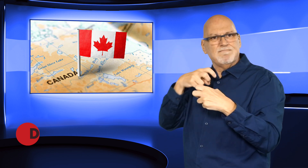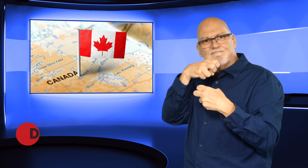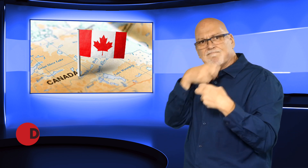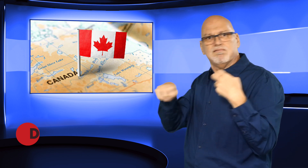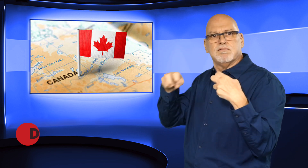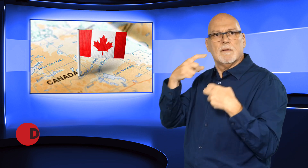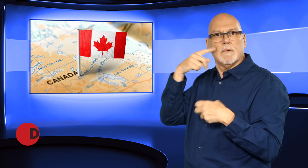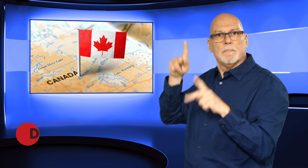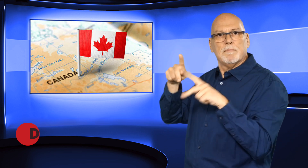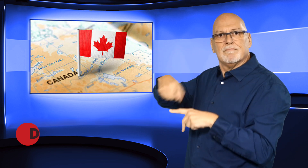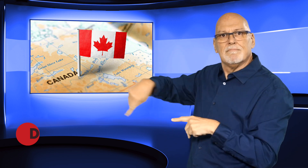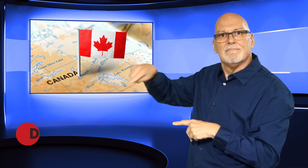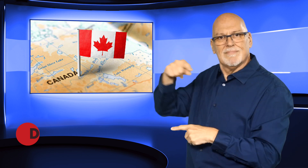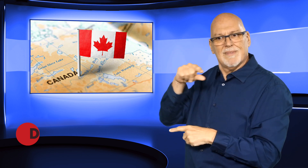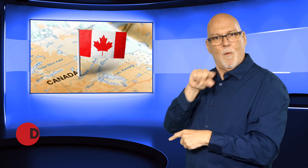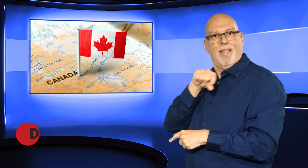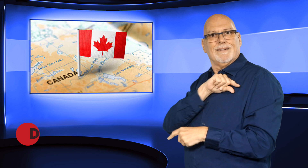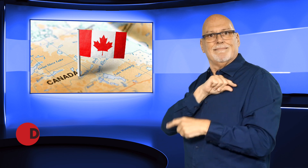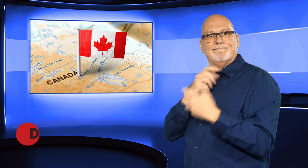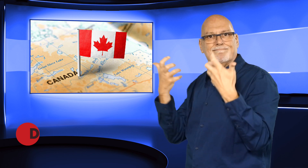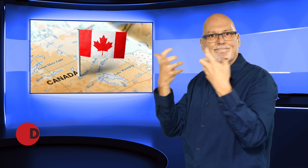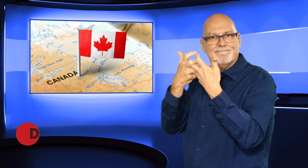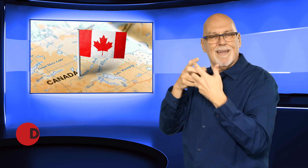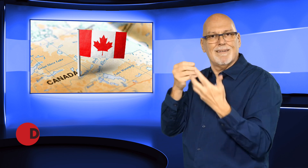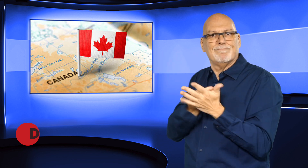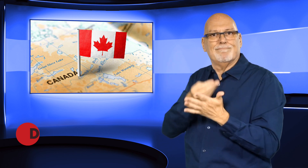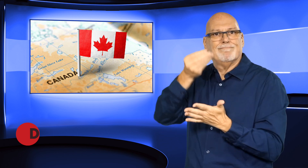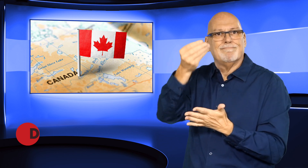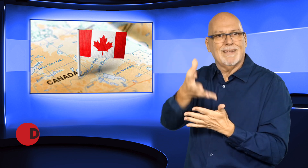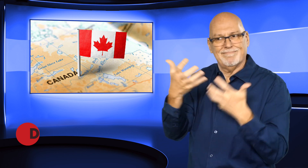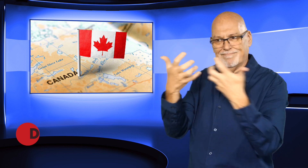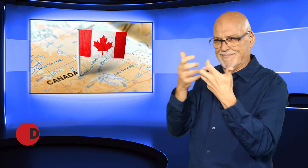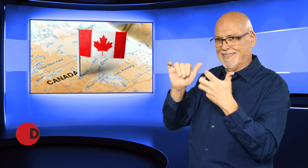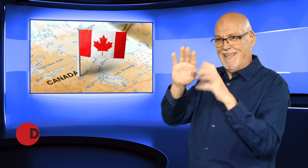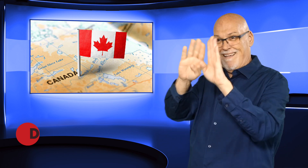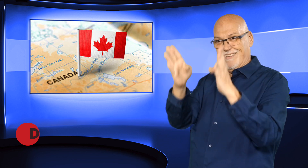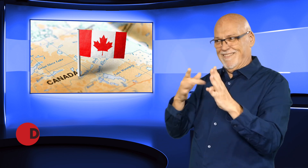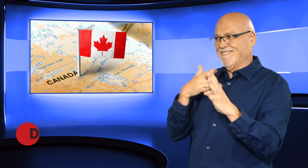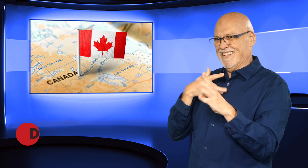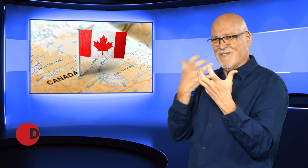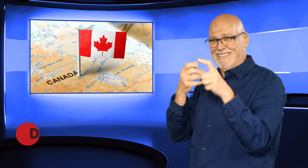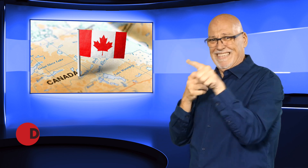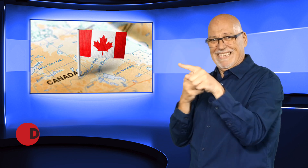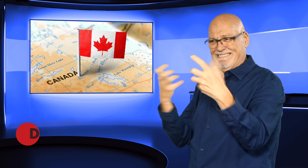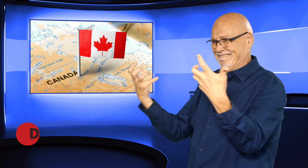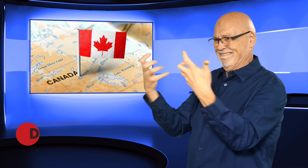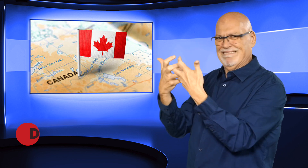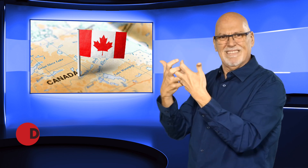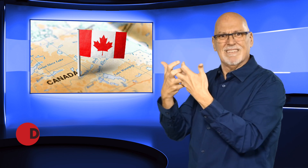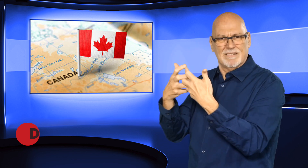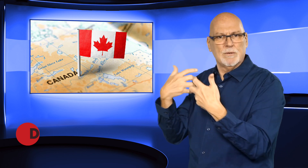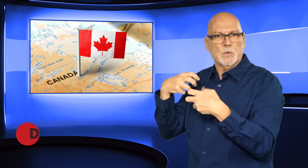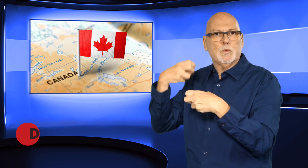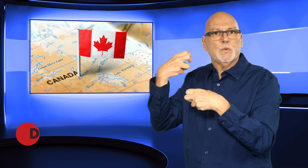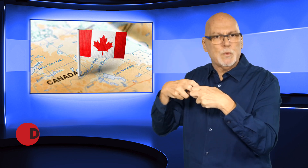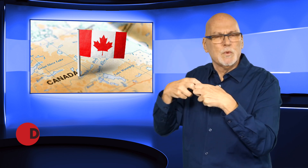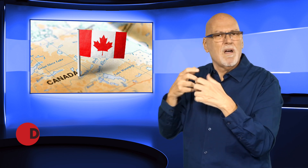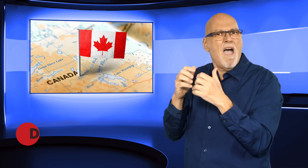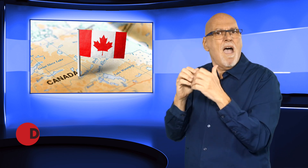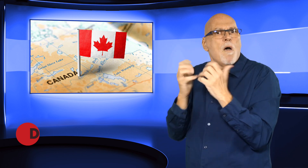it harder for people to qualify and purchase suitable housing.